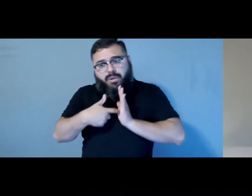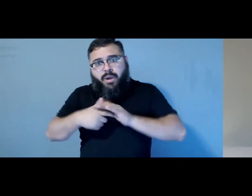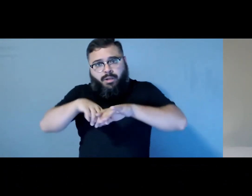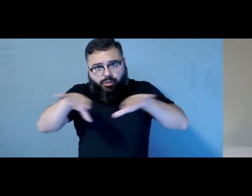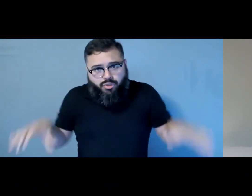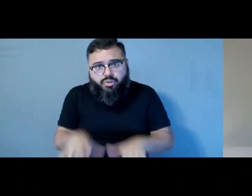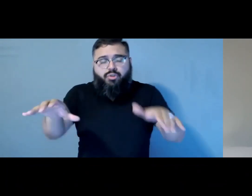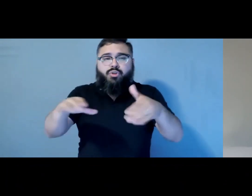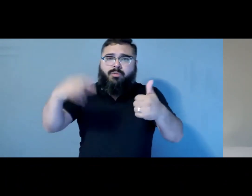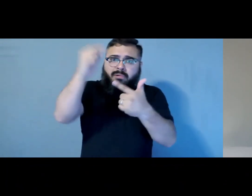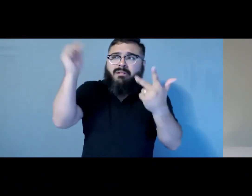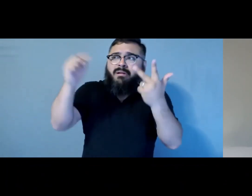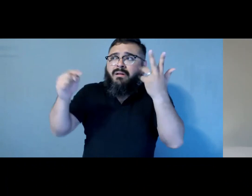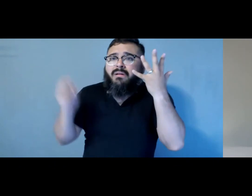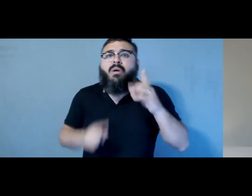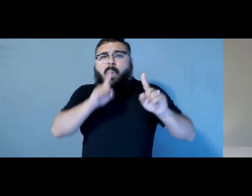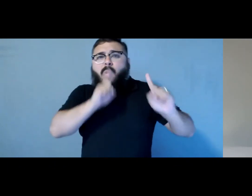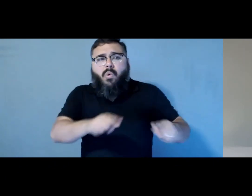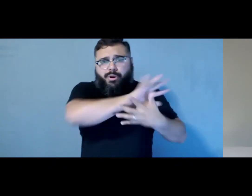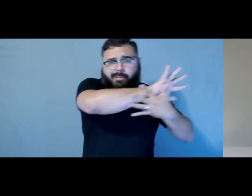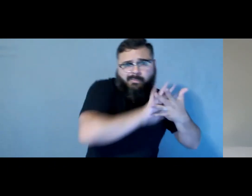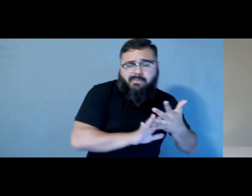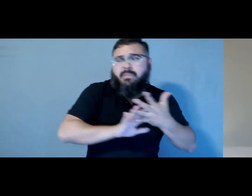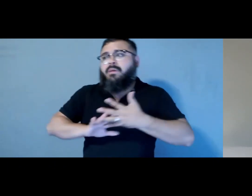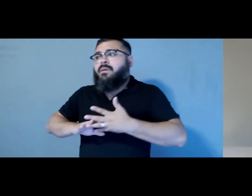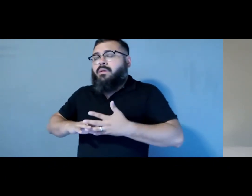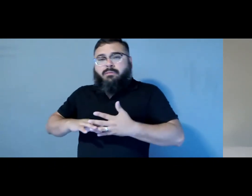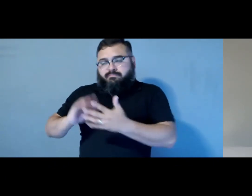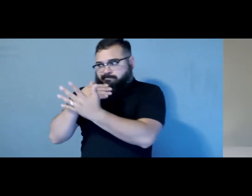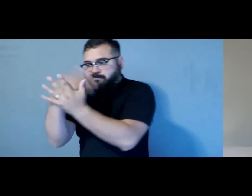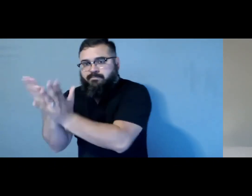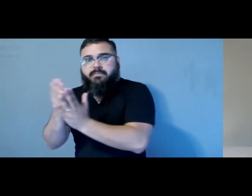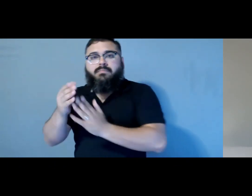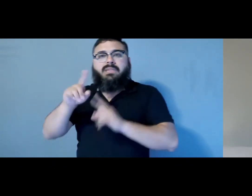so ordering things or going through these motions, but during that full time,